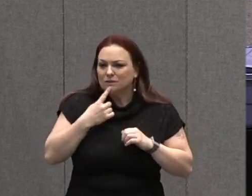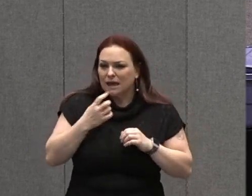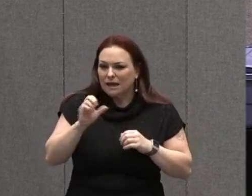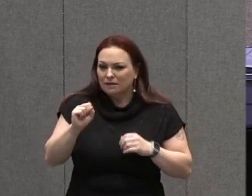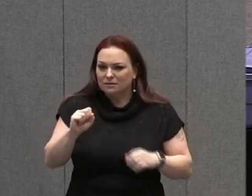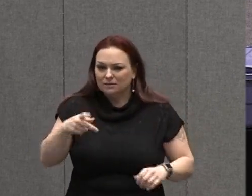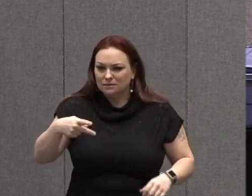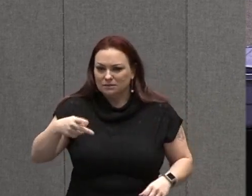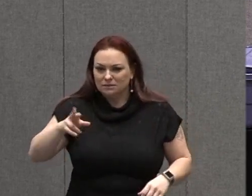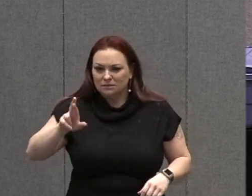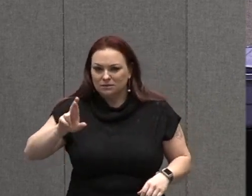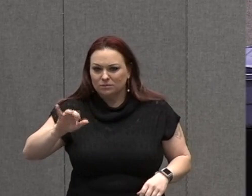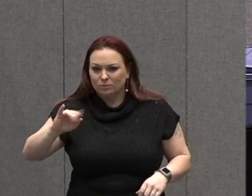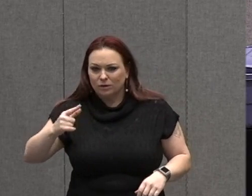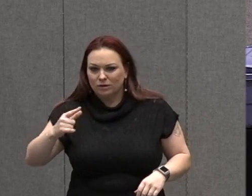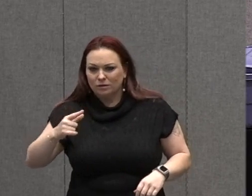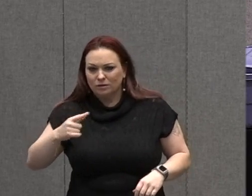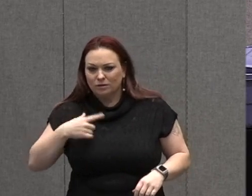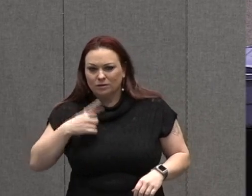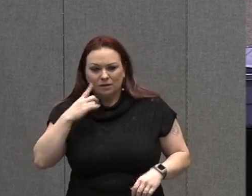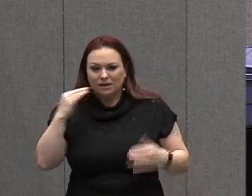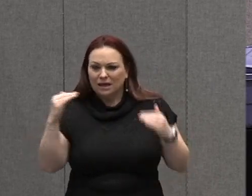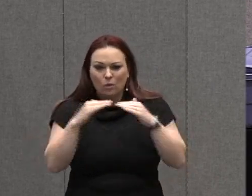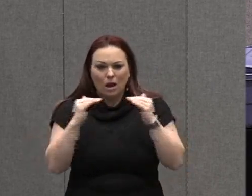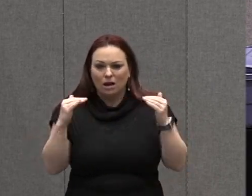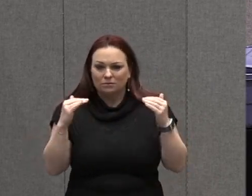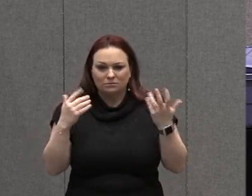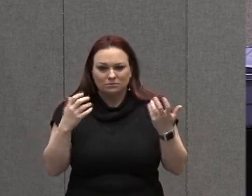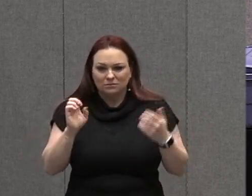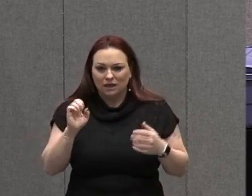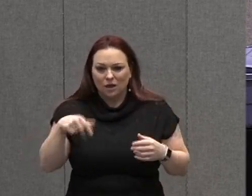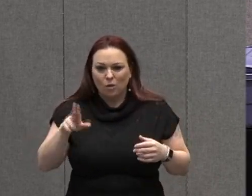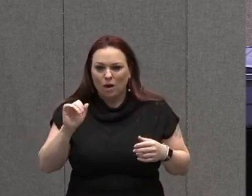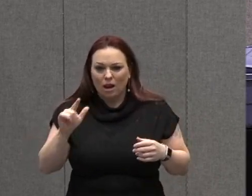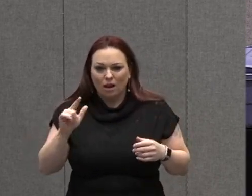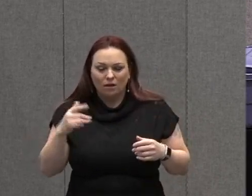You say spring, igual. - Oh really? It's the same. The spring.